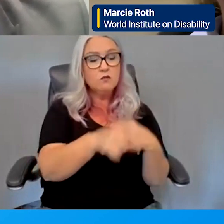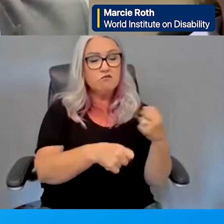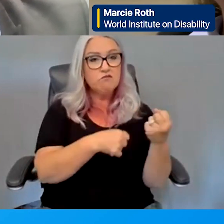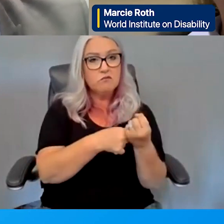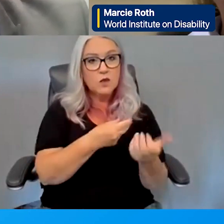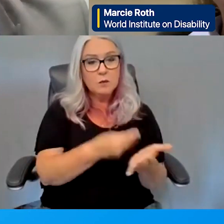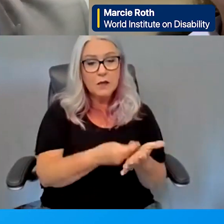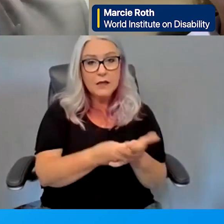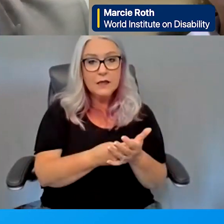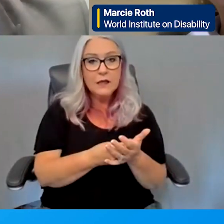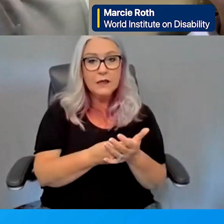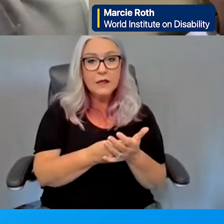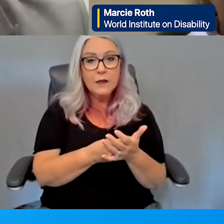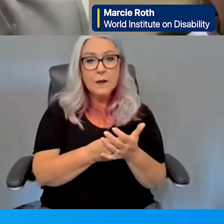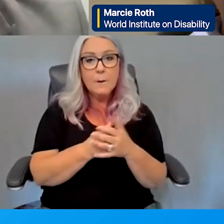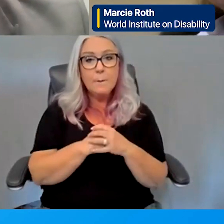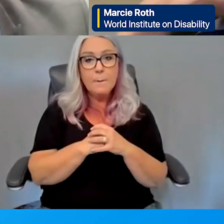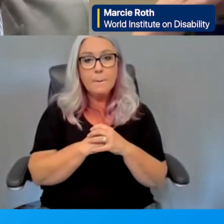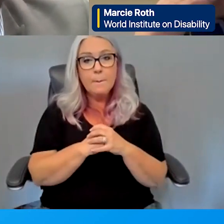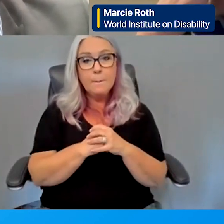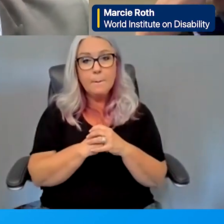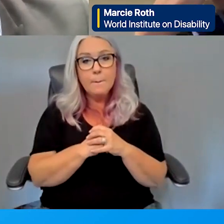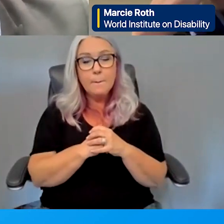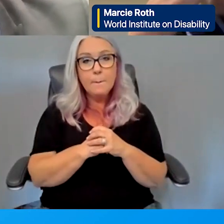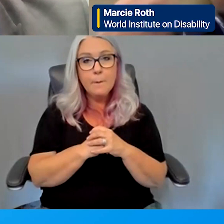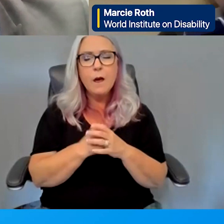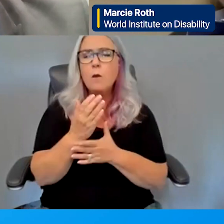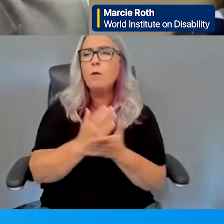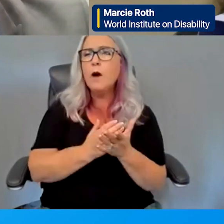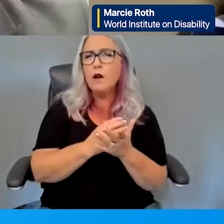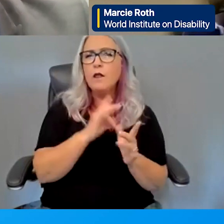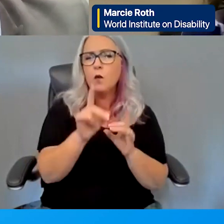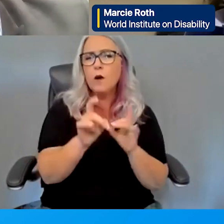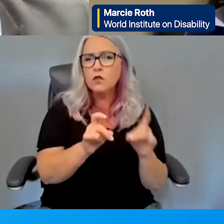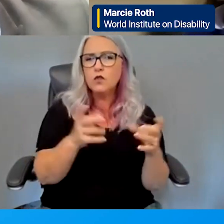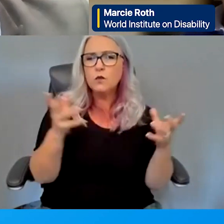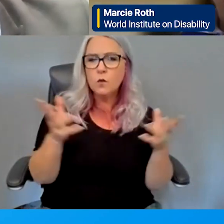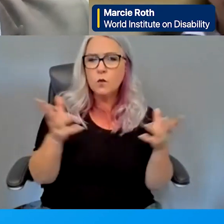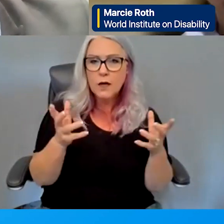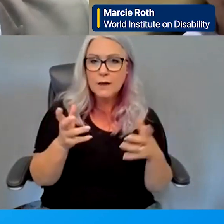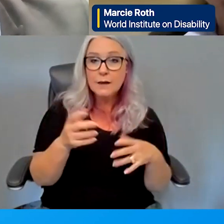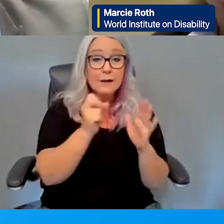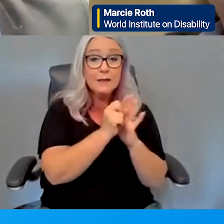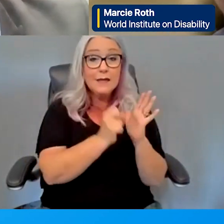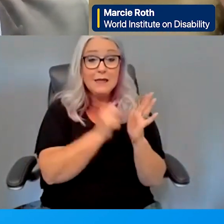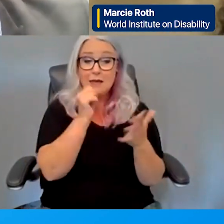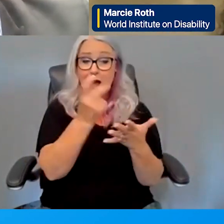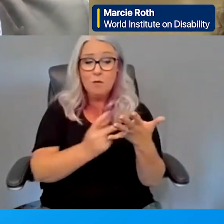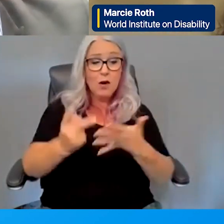think part of this question is, you know, are states just not prioritizing the money in the